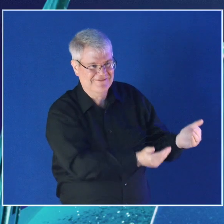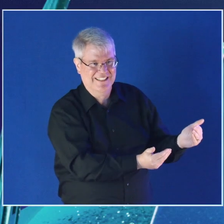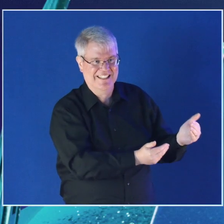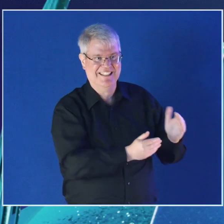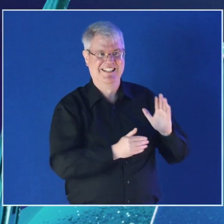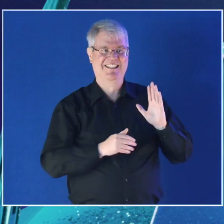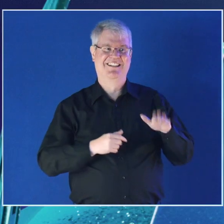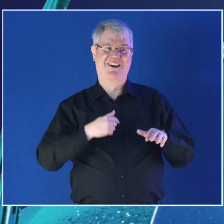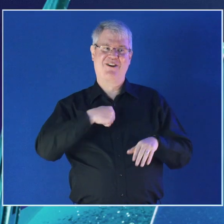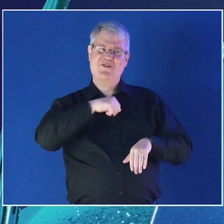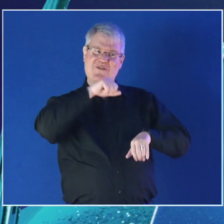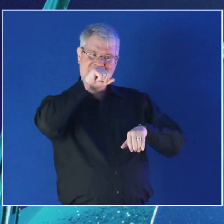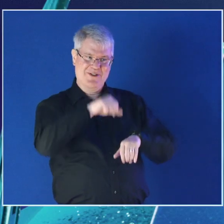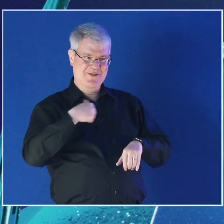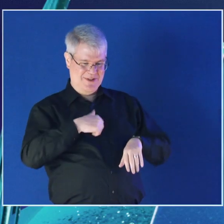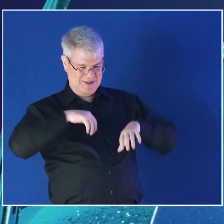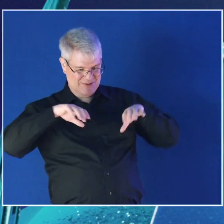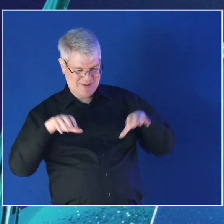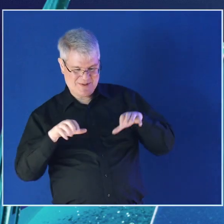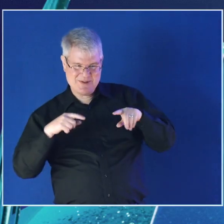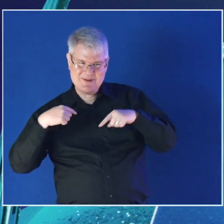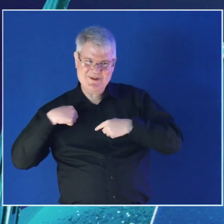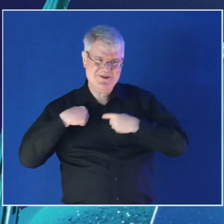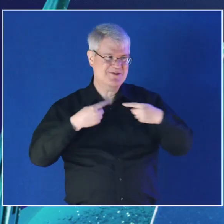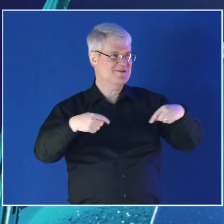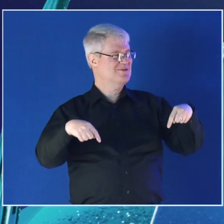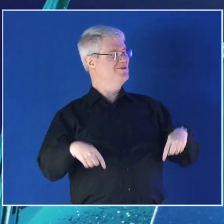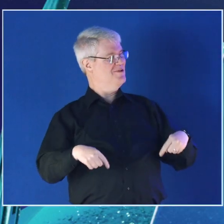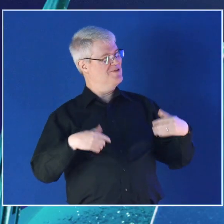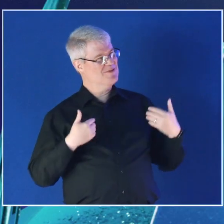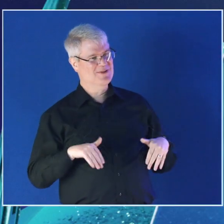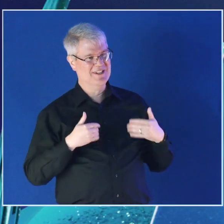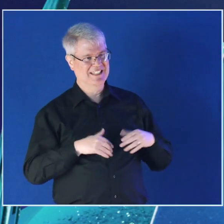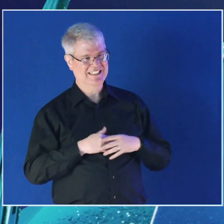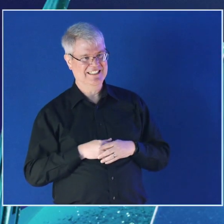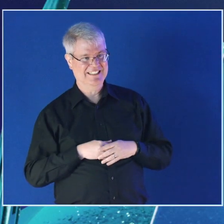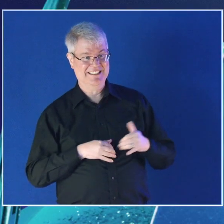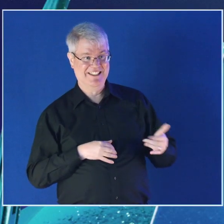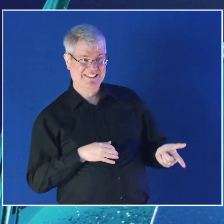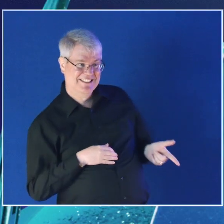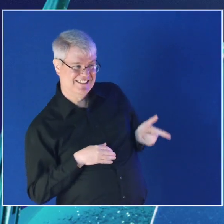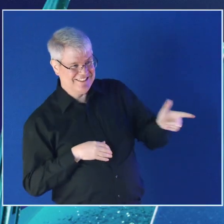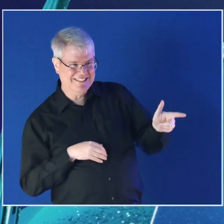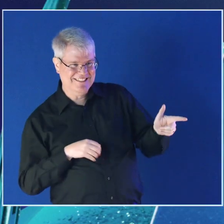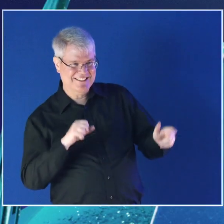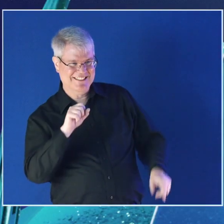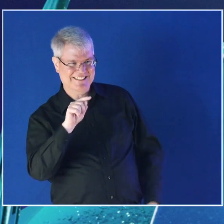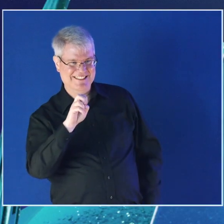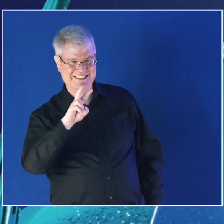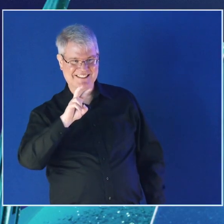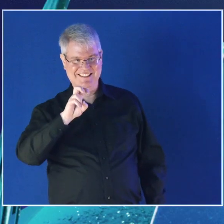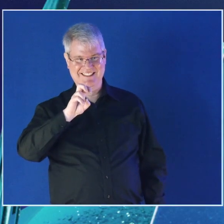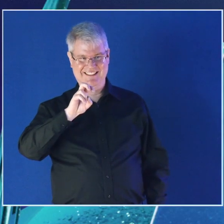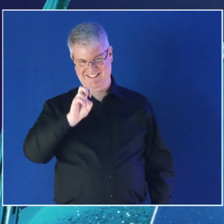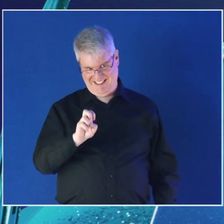Let's push on that. Dave, welcome to the group. First off, I want to congratulate you